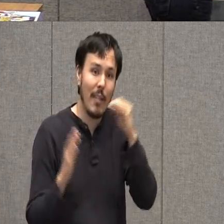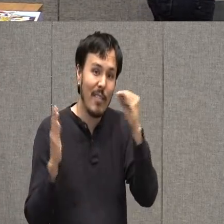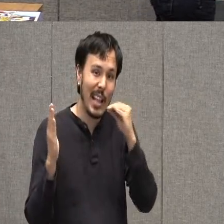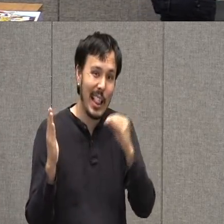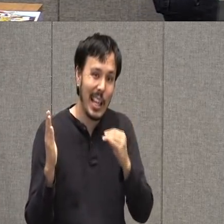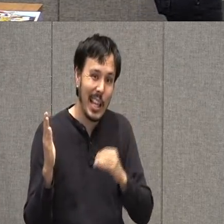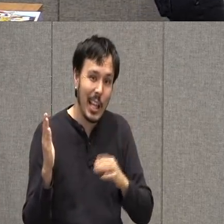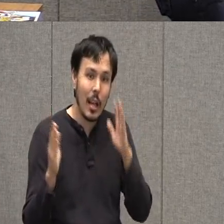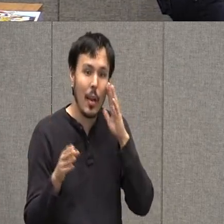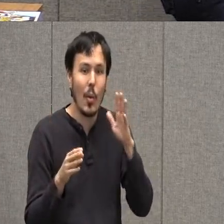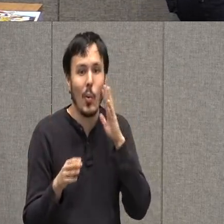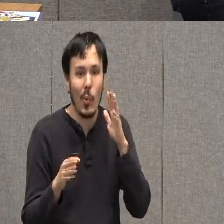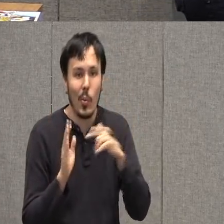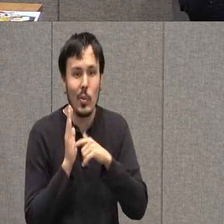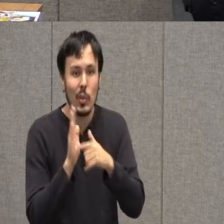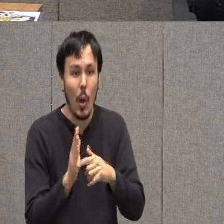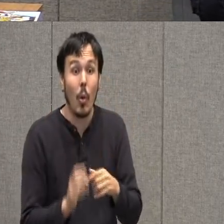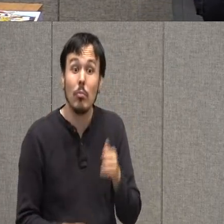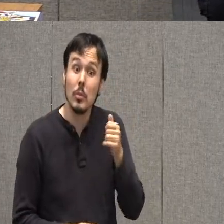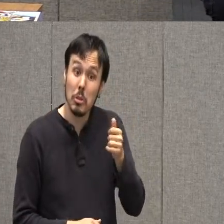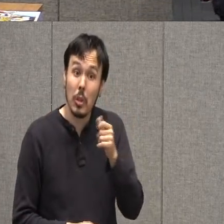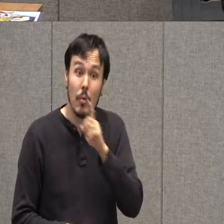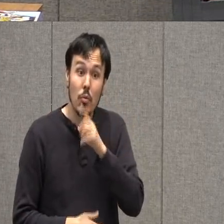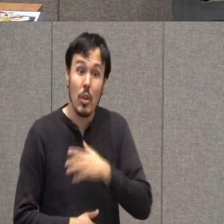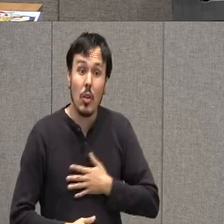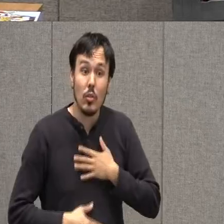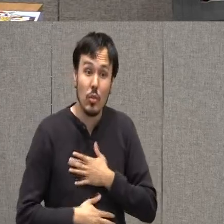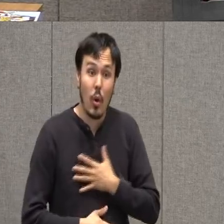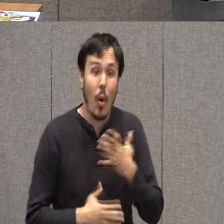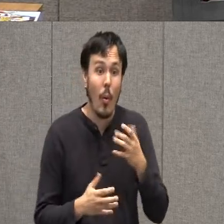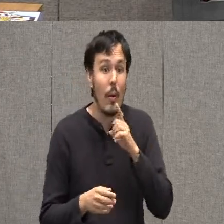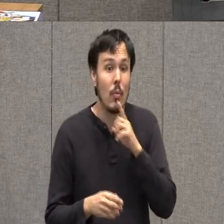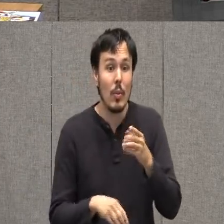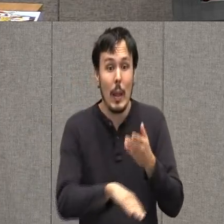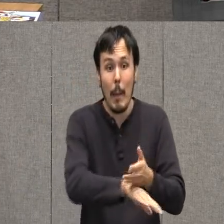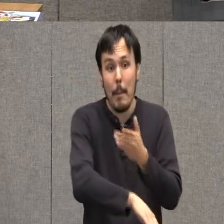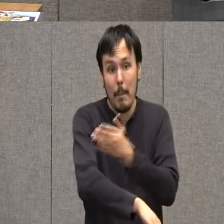Now, if this is something you're super into and you wanna really boost your drawing skills,